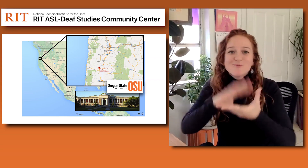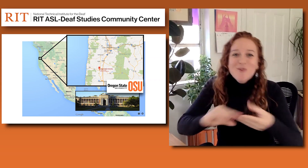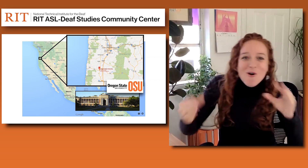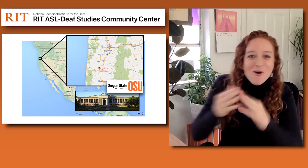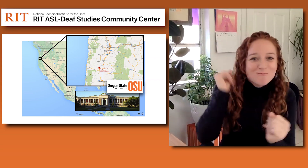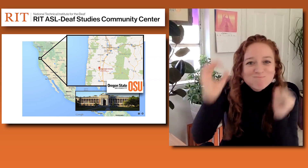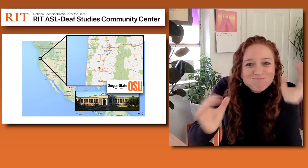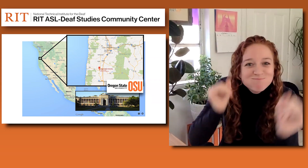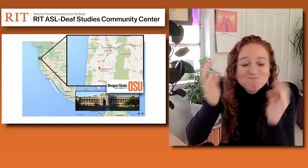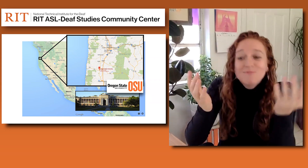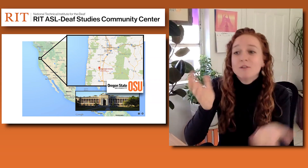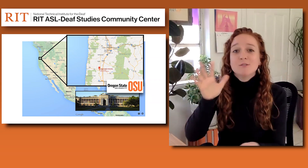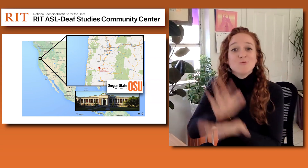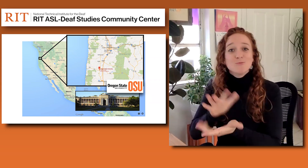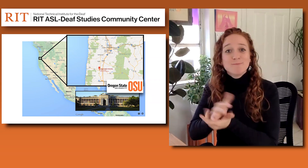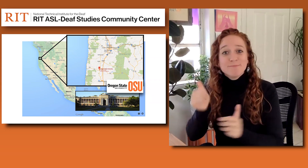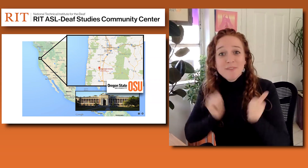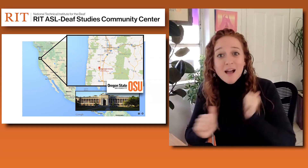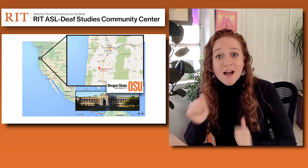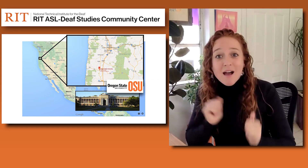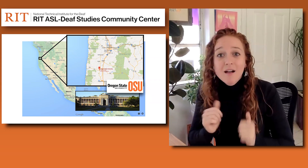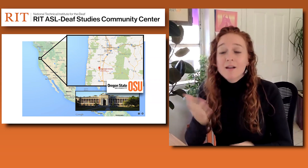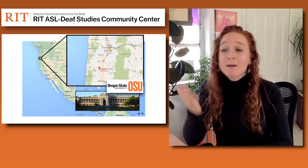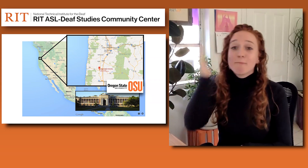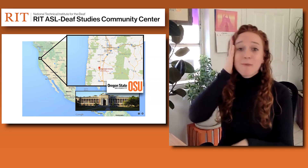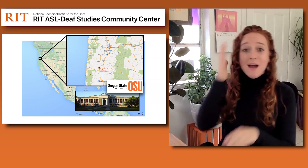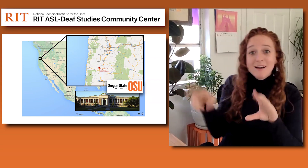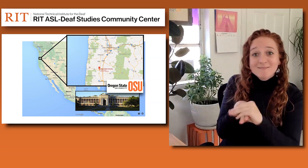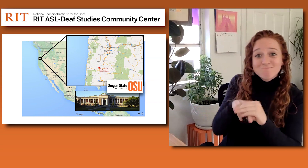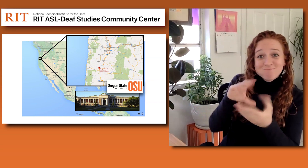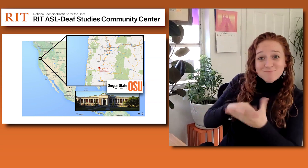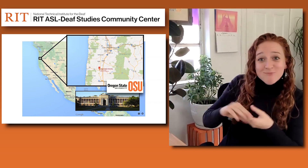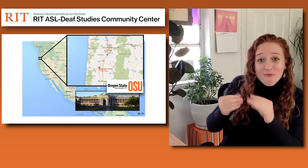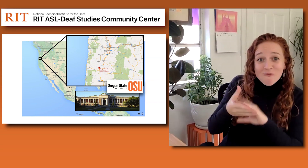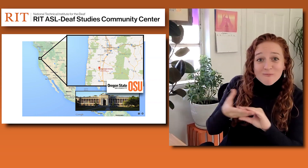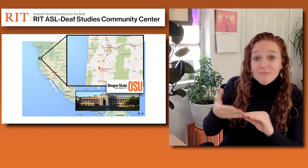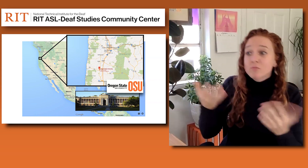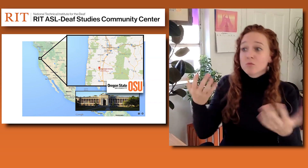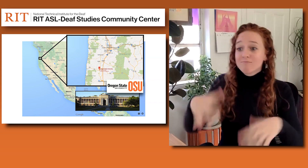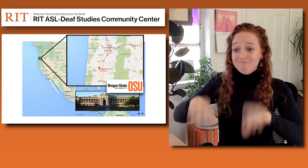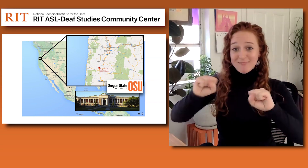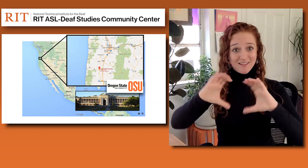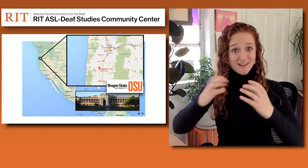I went back to those camp experiences when I saw... The kids and I would make up plays